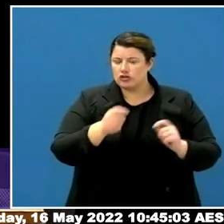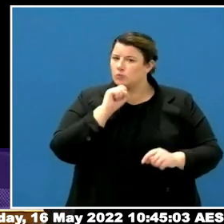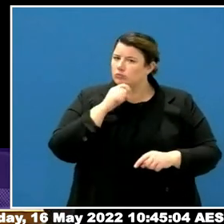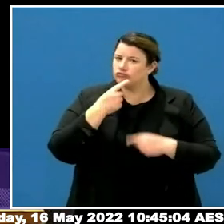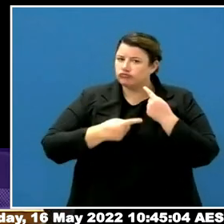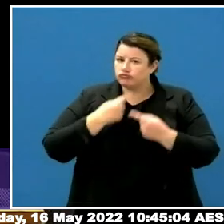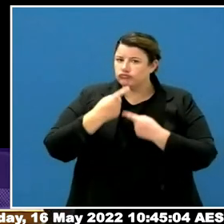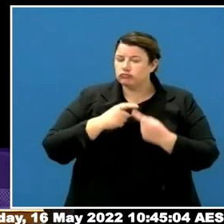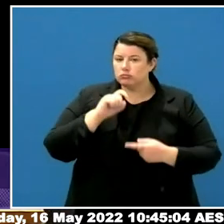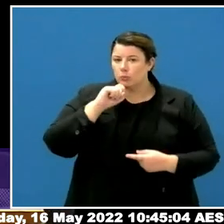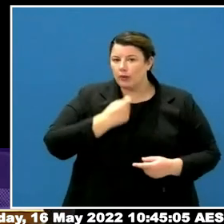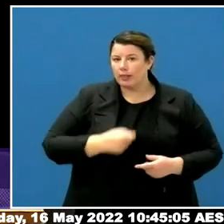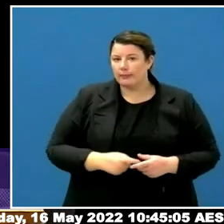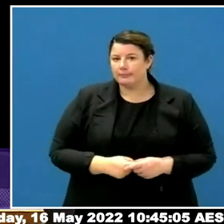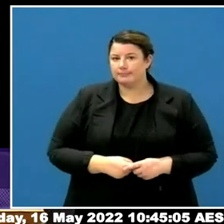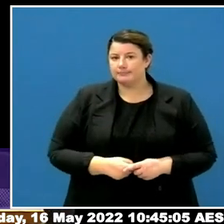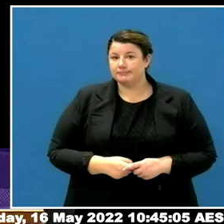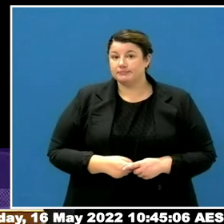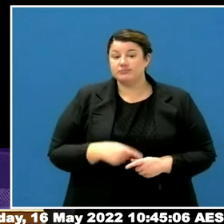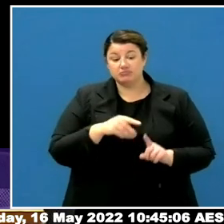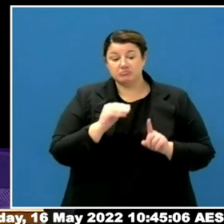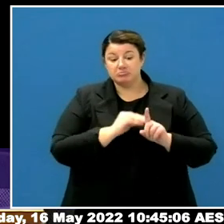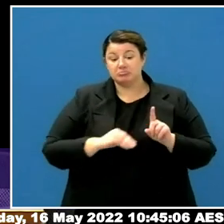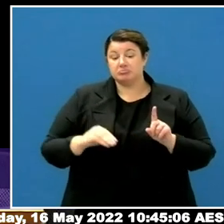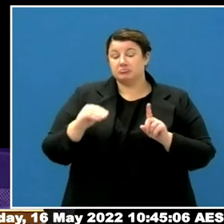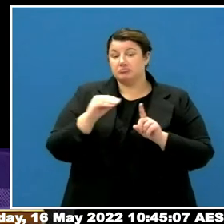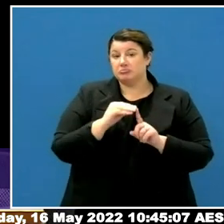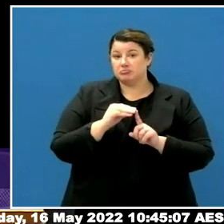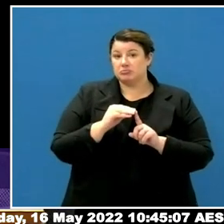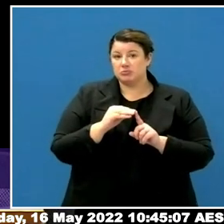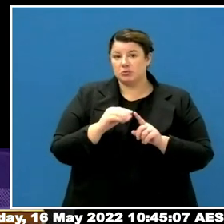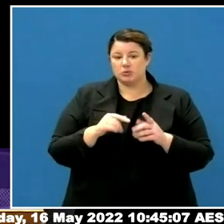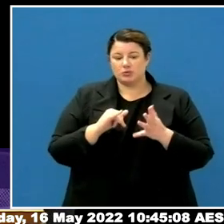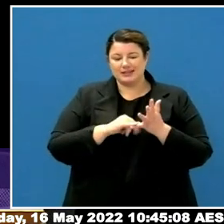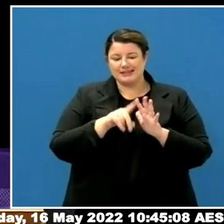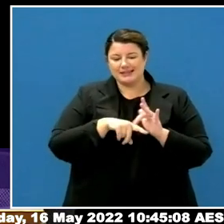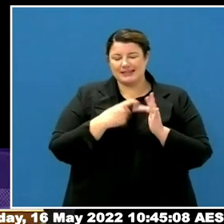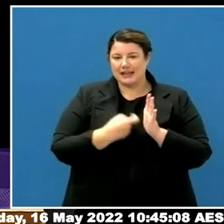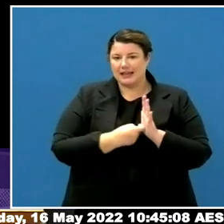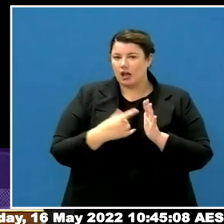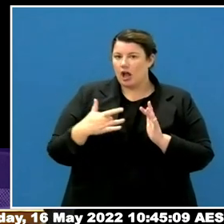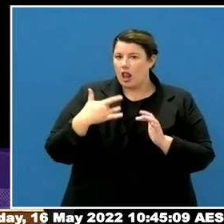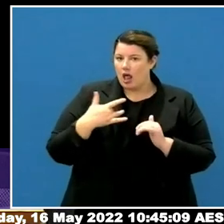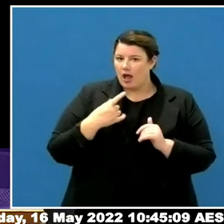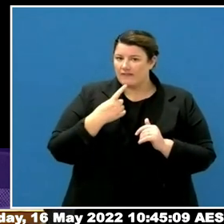Dianne will describe her promotion to senior Lifestyle Assistant in 2016 and then swiftly